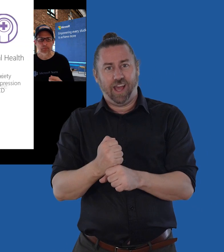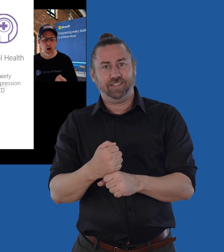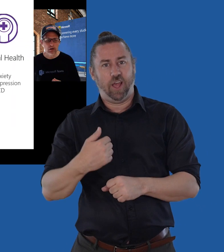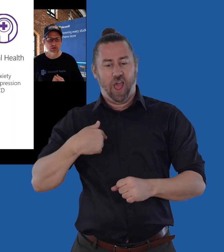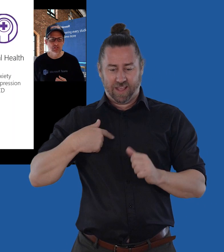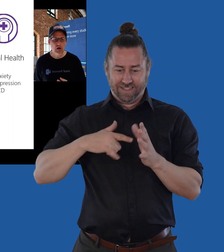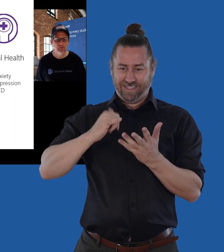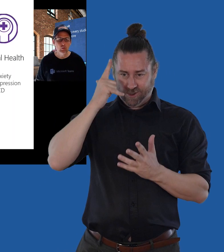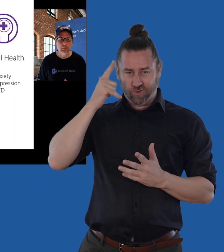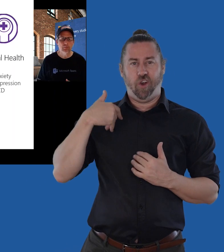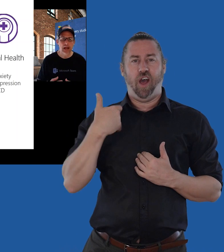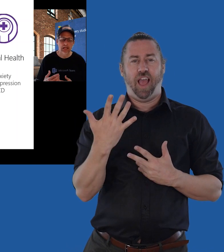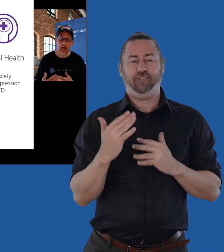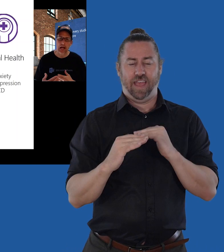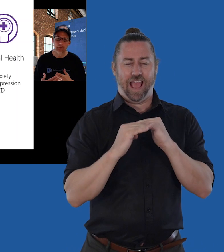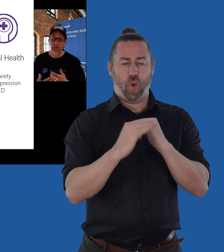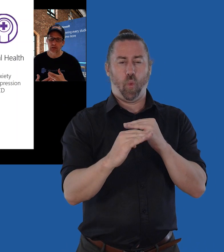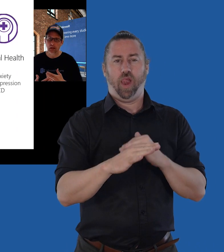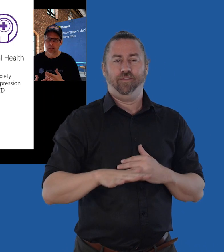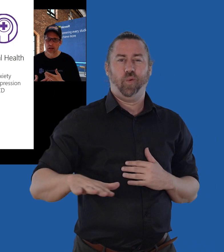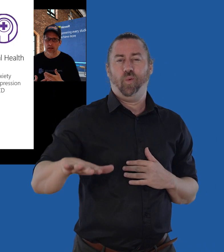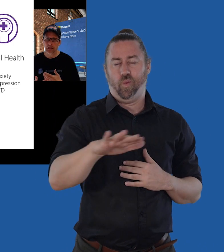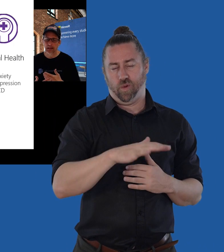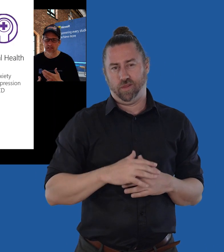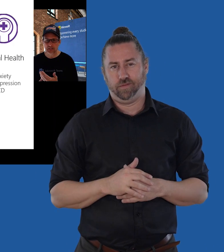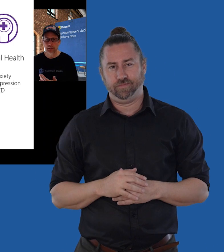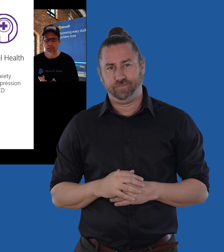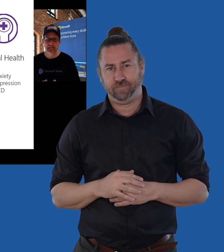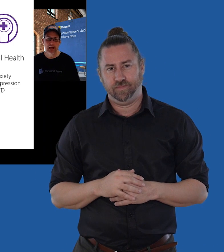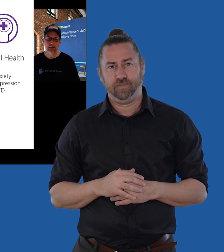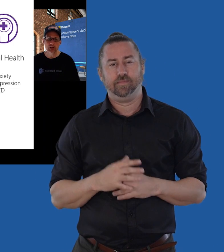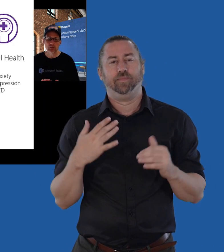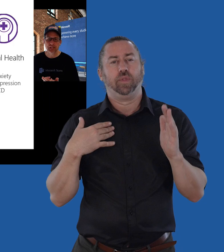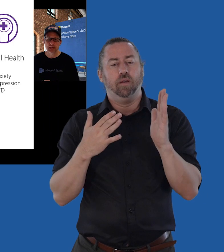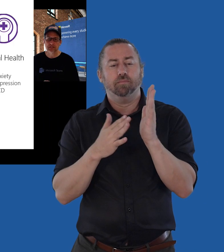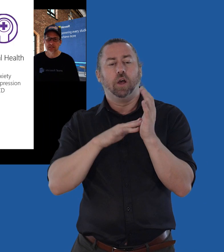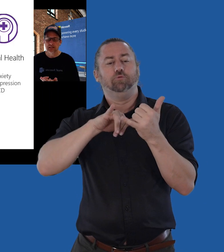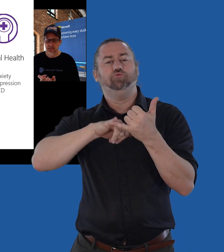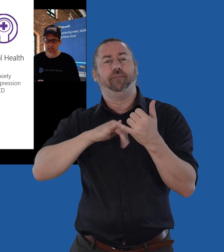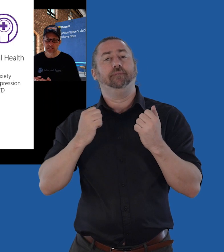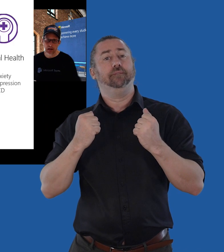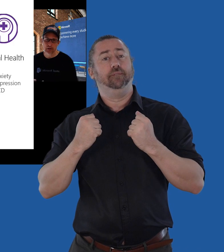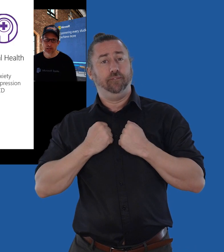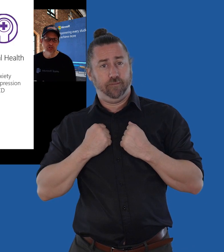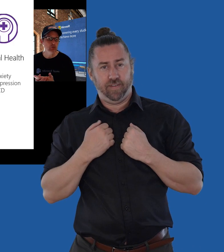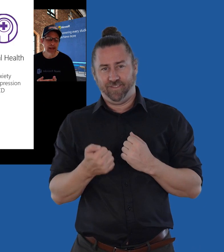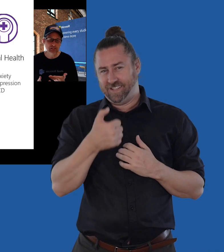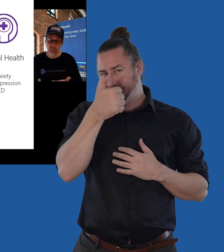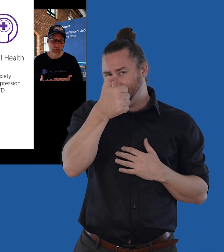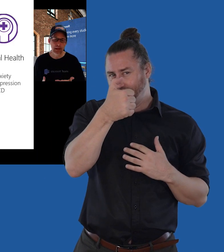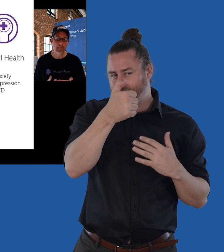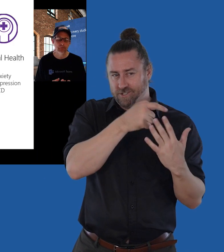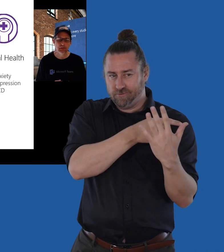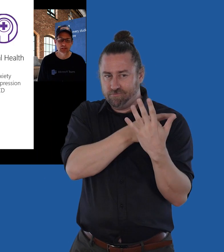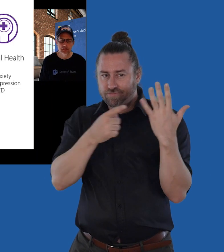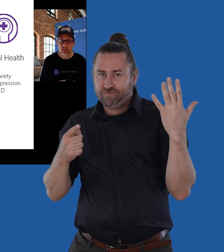At Microsoft, we break accessibility down into these six areas, you may have a different map that is,